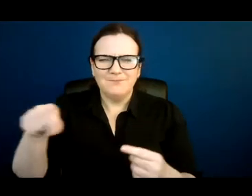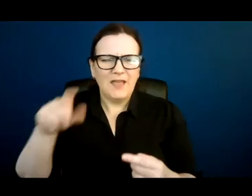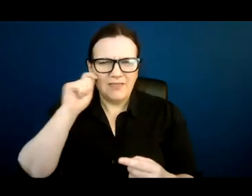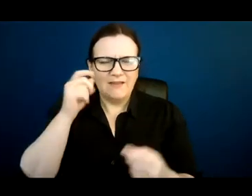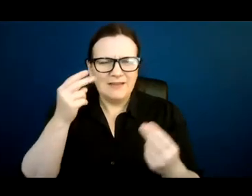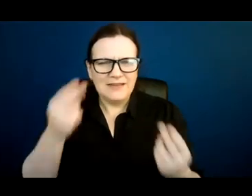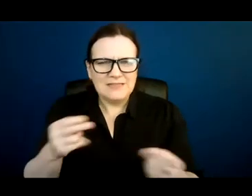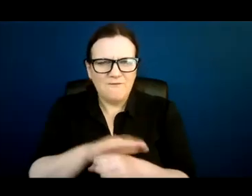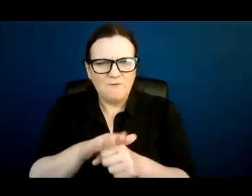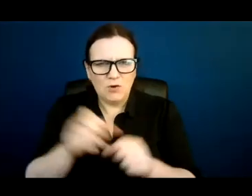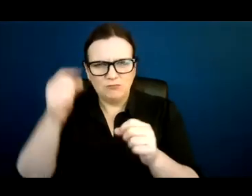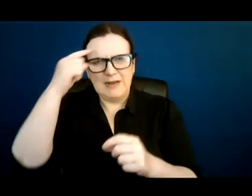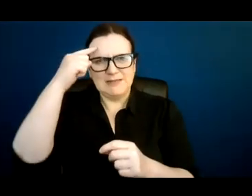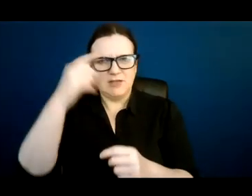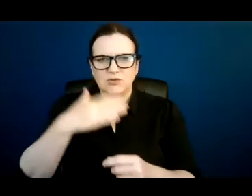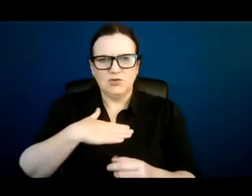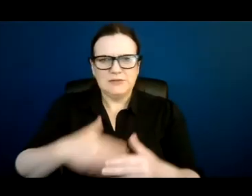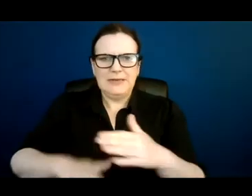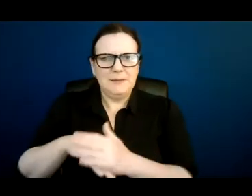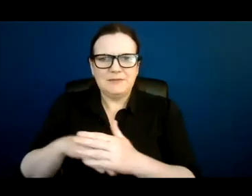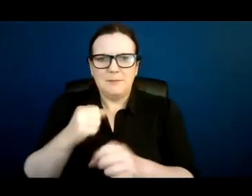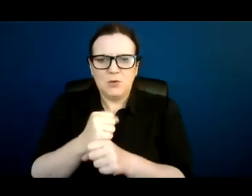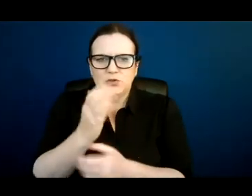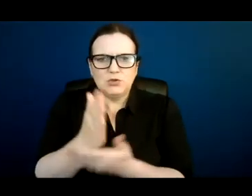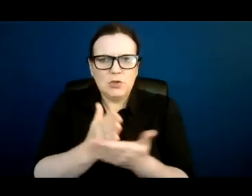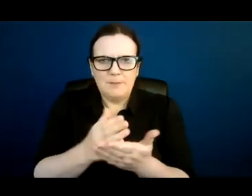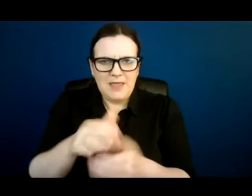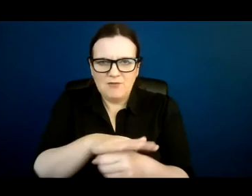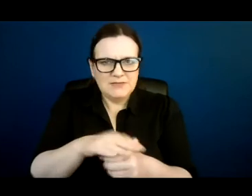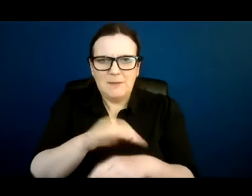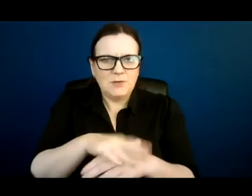the act is not just limited to certain areas of law, such as wills, trust, probate, conveyance,